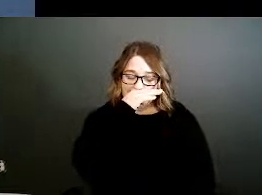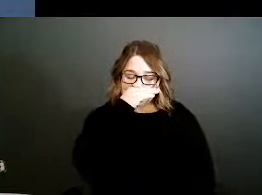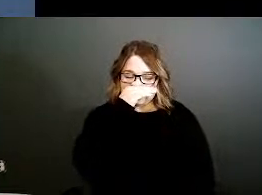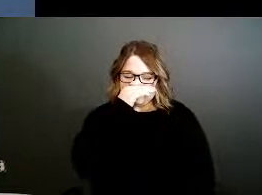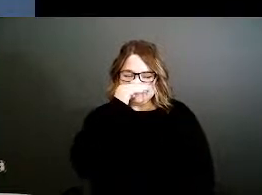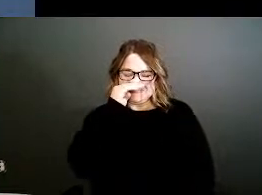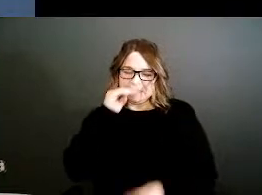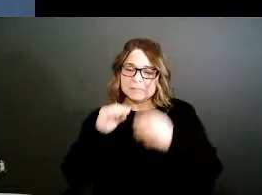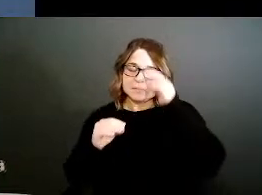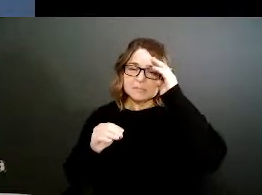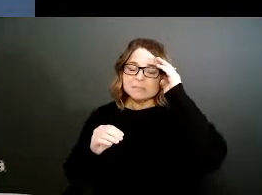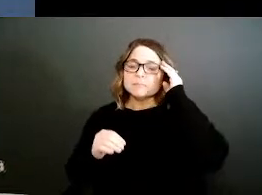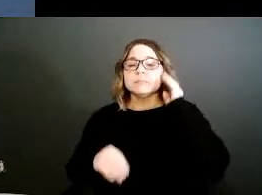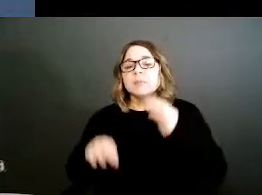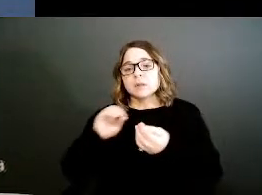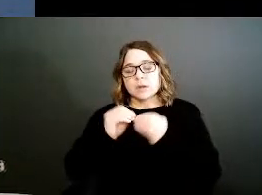SPEAKER 12, ANITA CHUCKATAR.